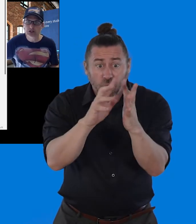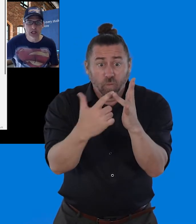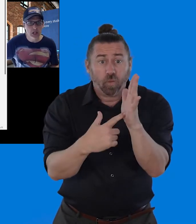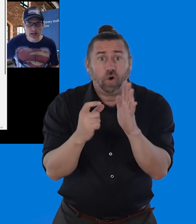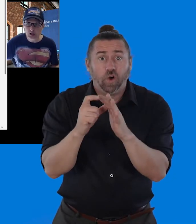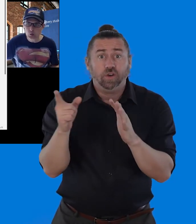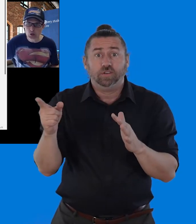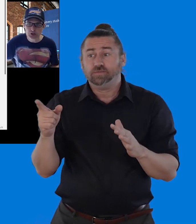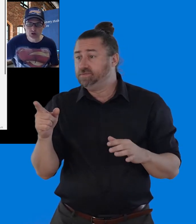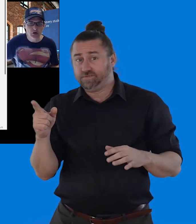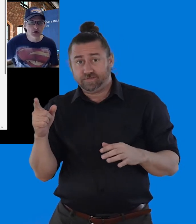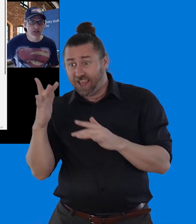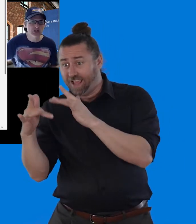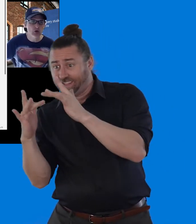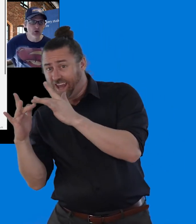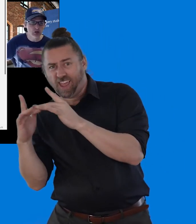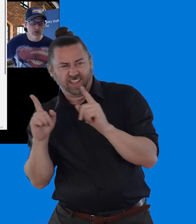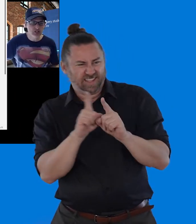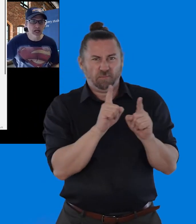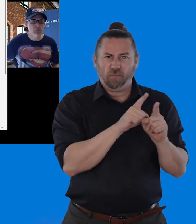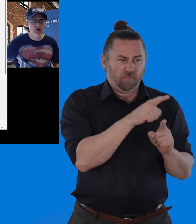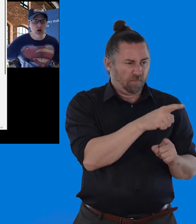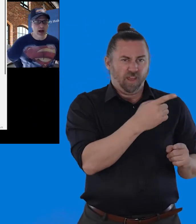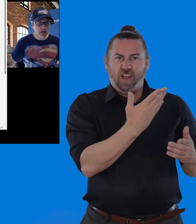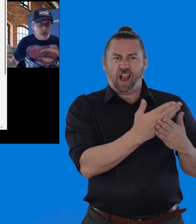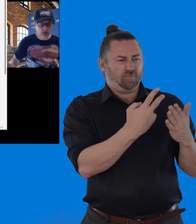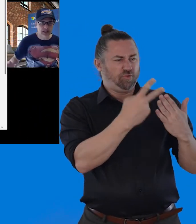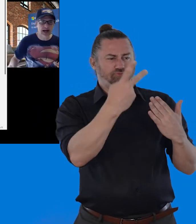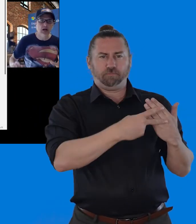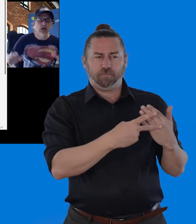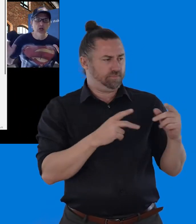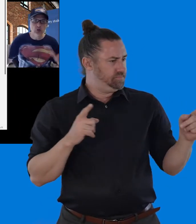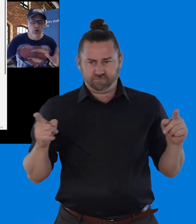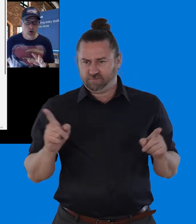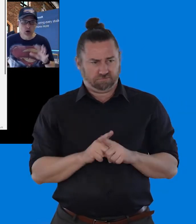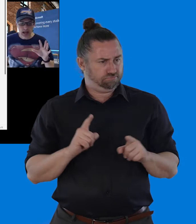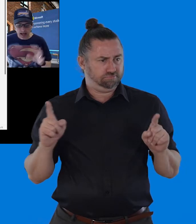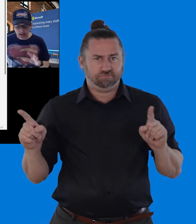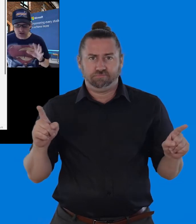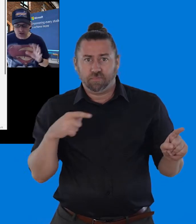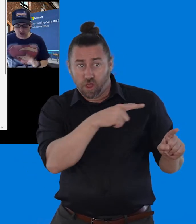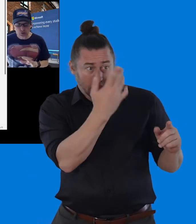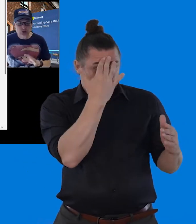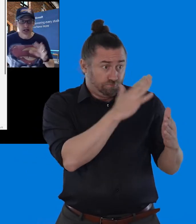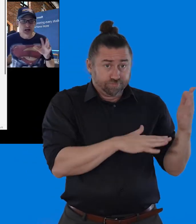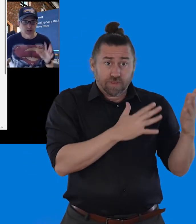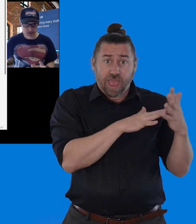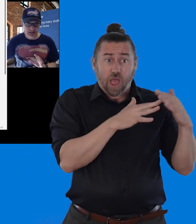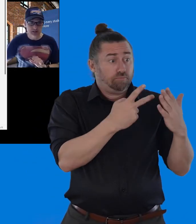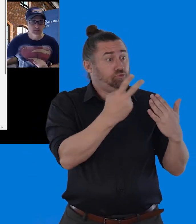It looks a lot like the Word you've got installed on your machine. If you know how to use that, you will know how to use this.